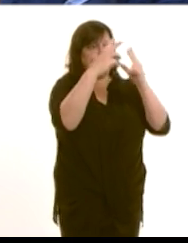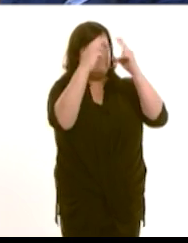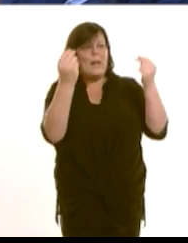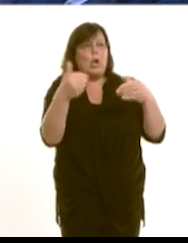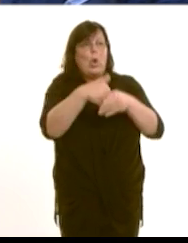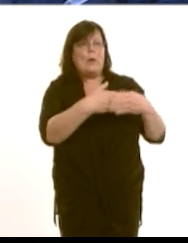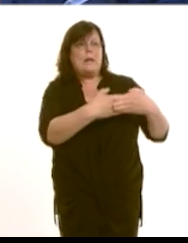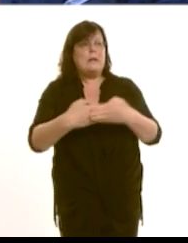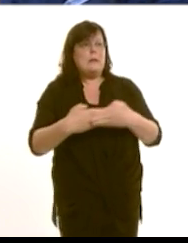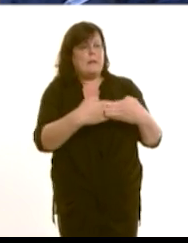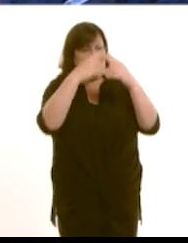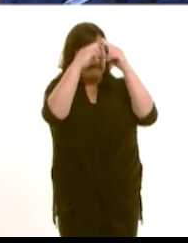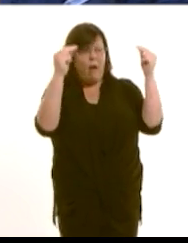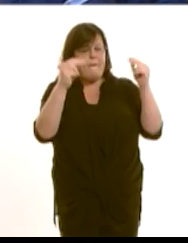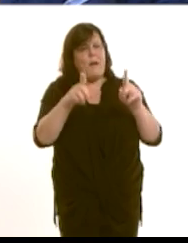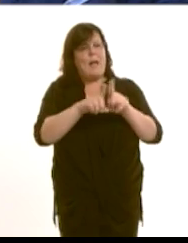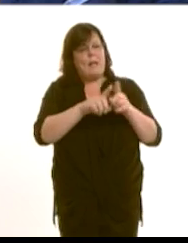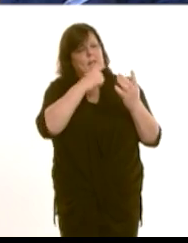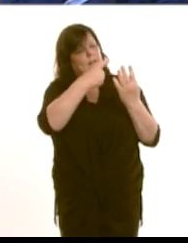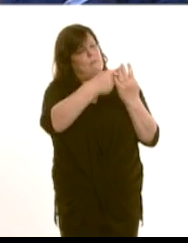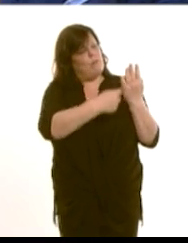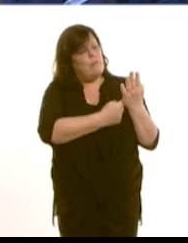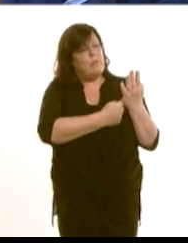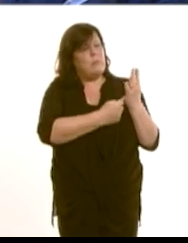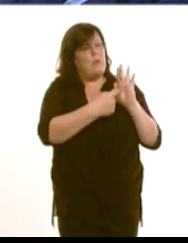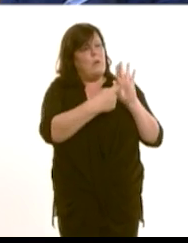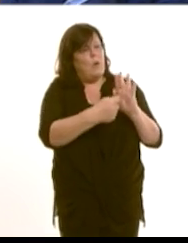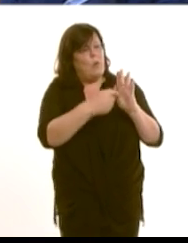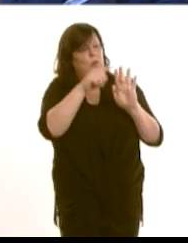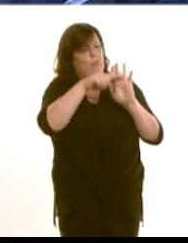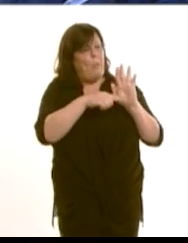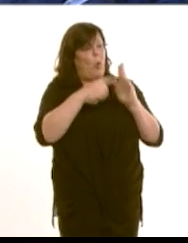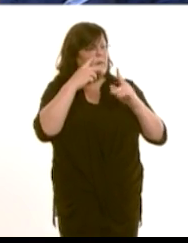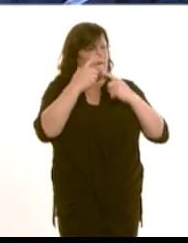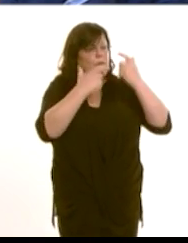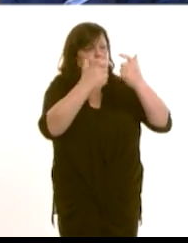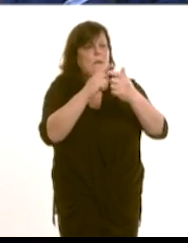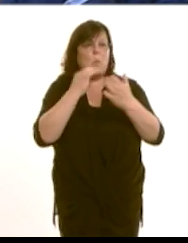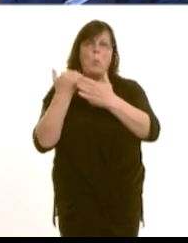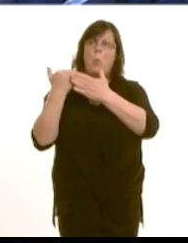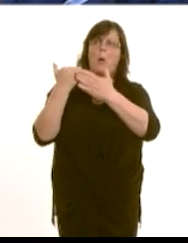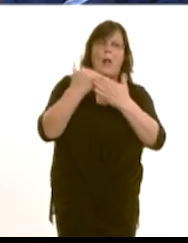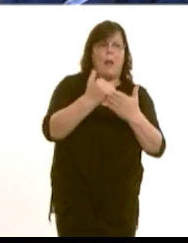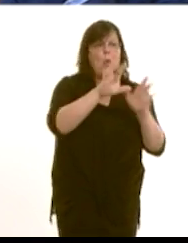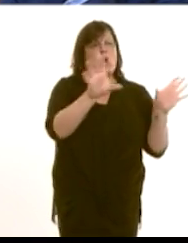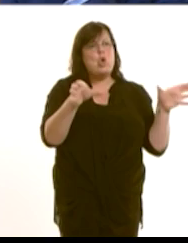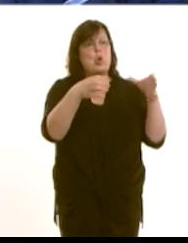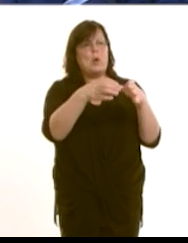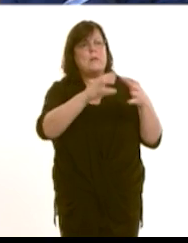And, of course, the findings of the Bliss report will be used by the neonatal network to help all units to reflect on, and plan for, any changes for the future.